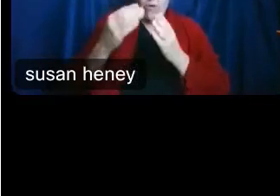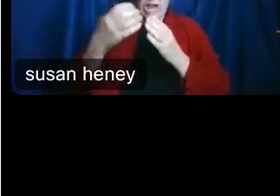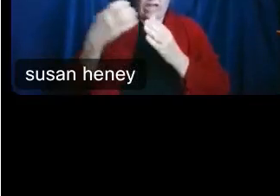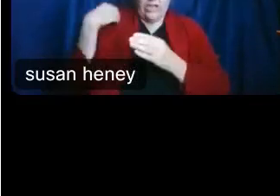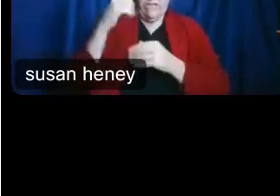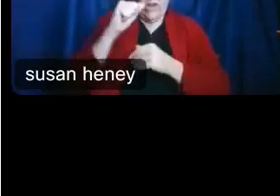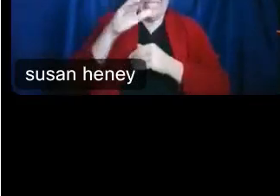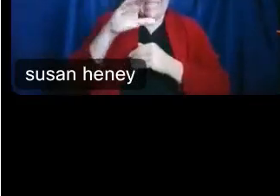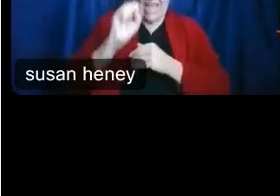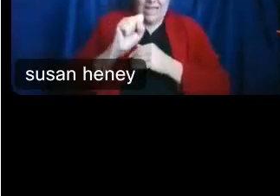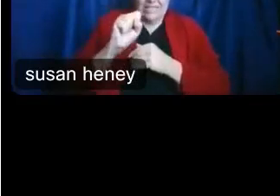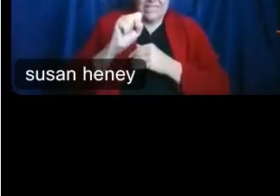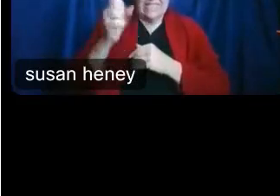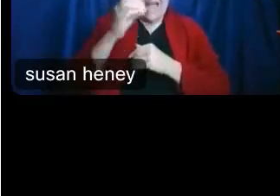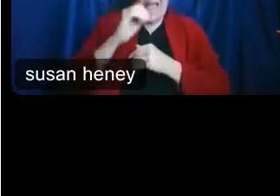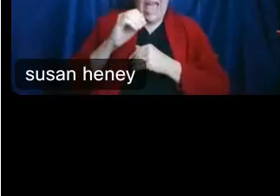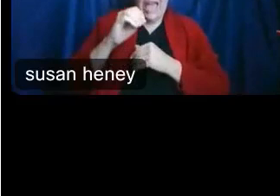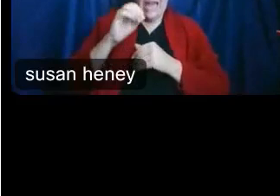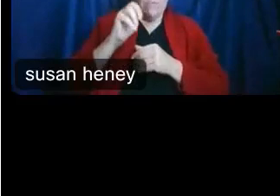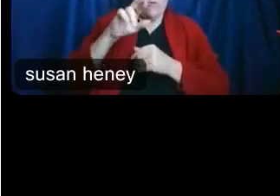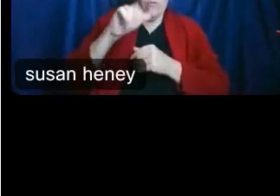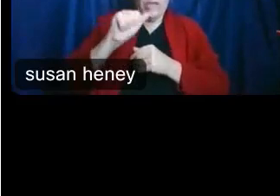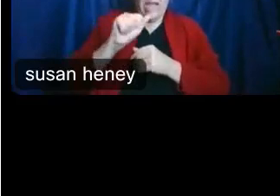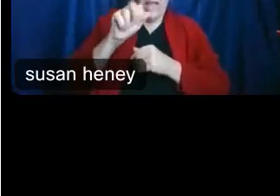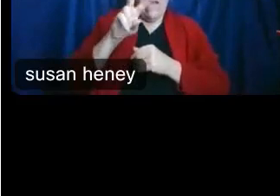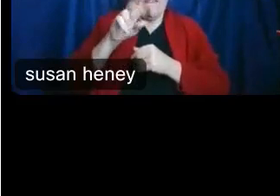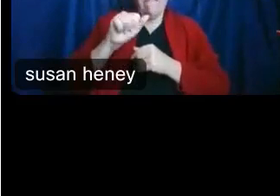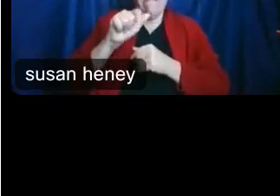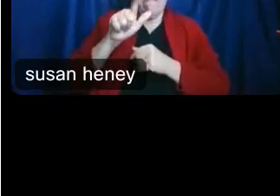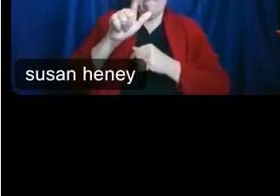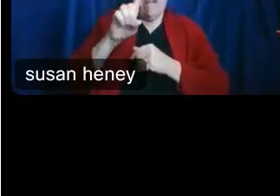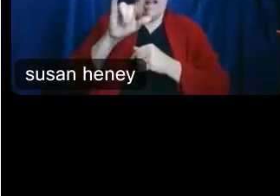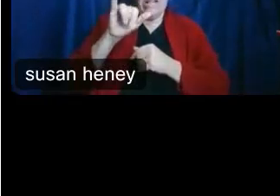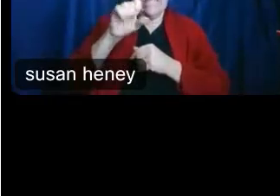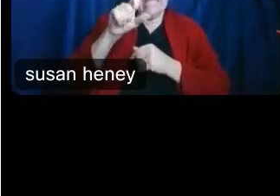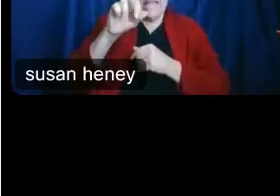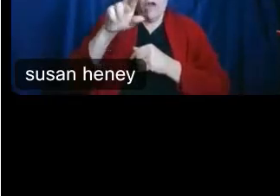Valdisera, a Program Analyst with the Center for Enterprise Dissemination. I'll now turn